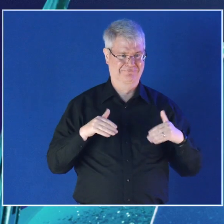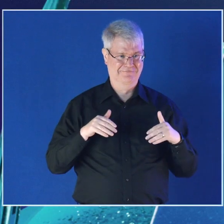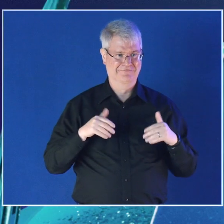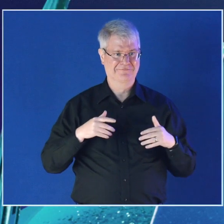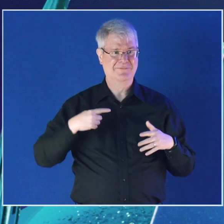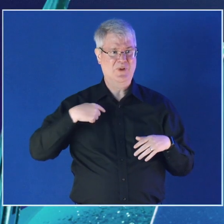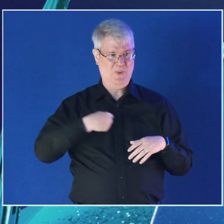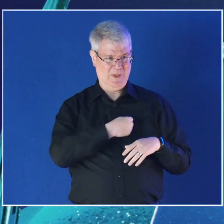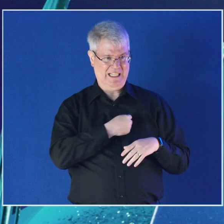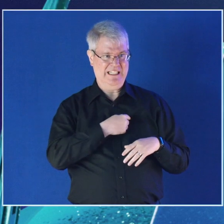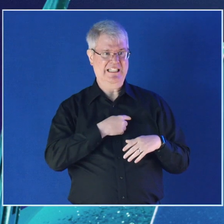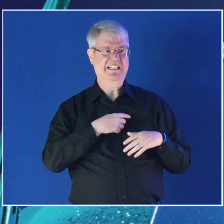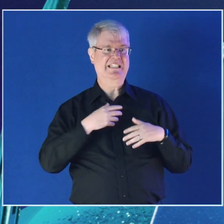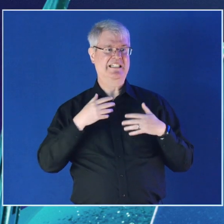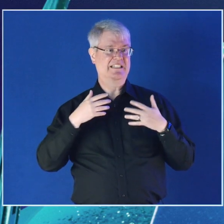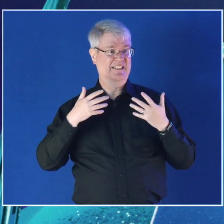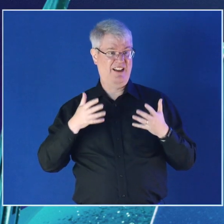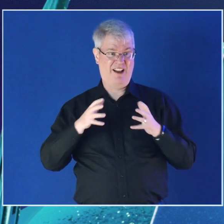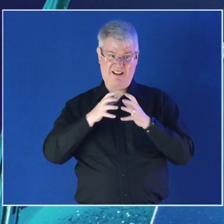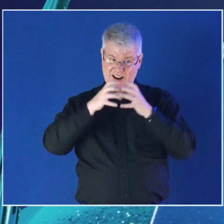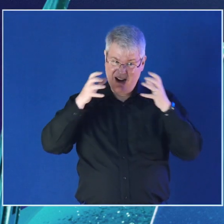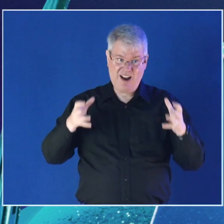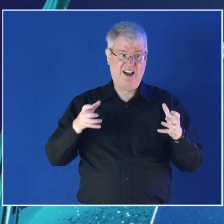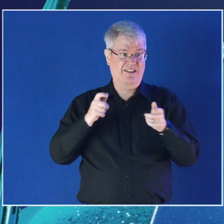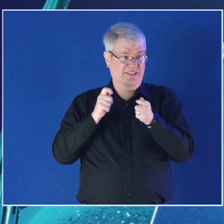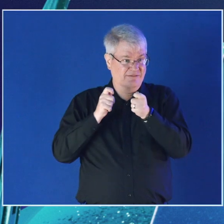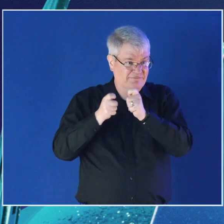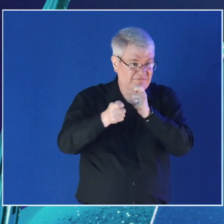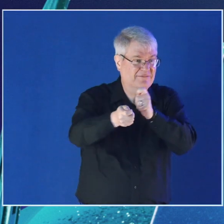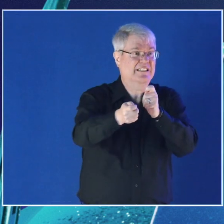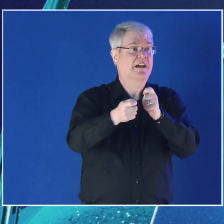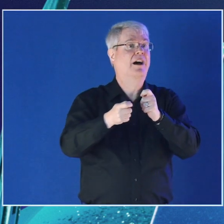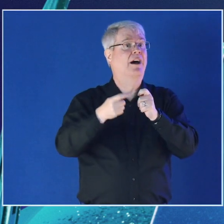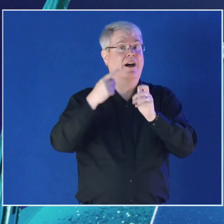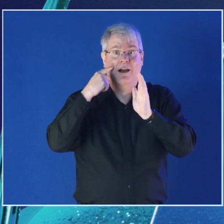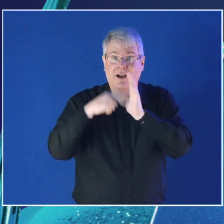of progress in math equations. Can you tell us a little bit more